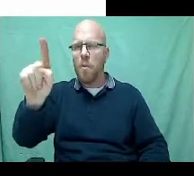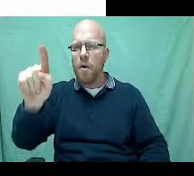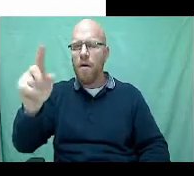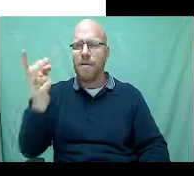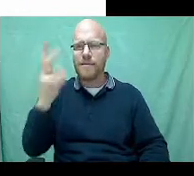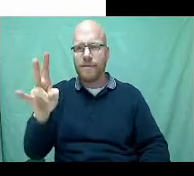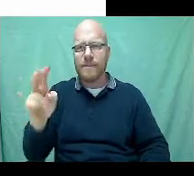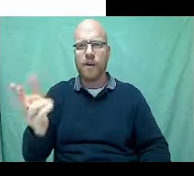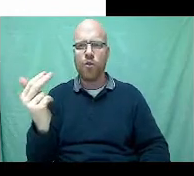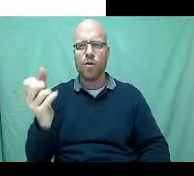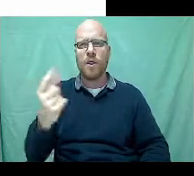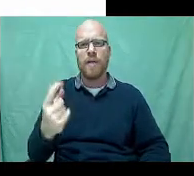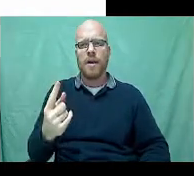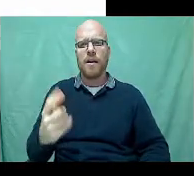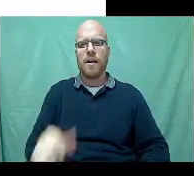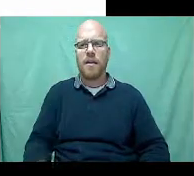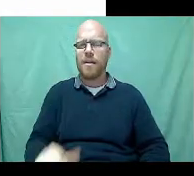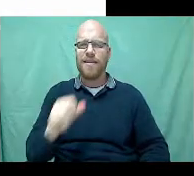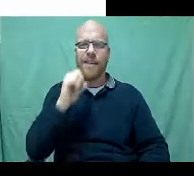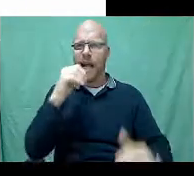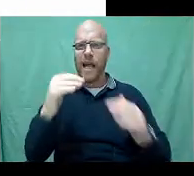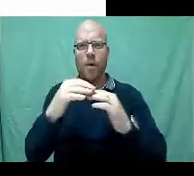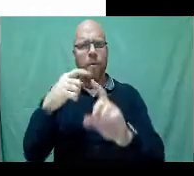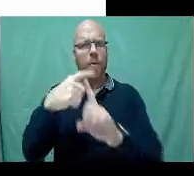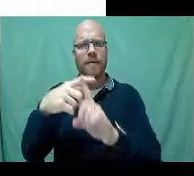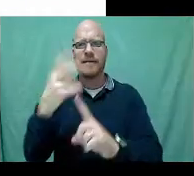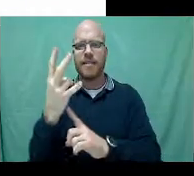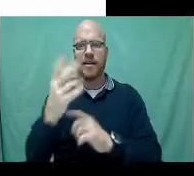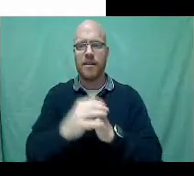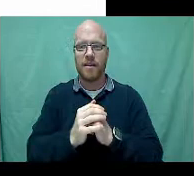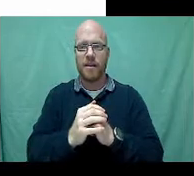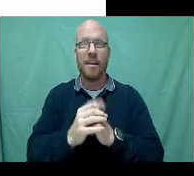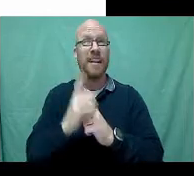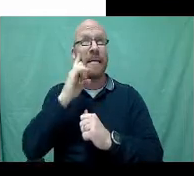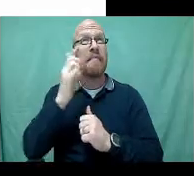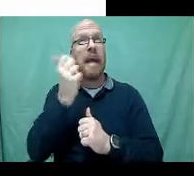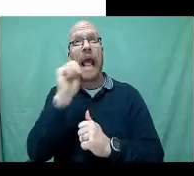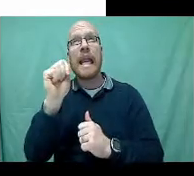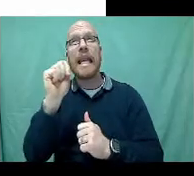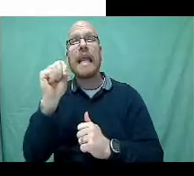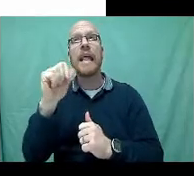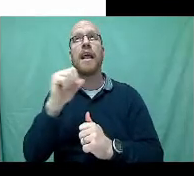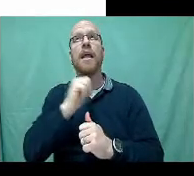I have 31, 17, 11, nothing equals positive 7.